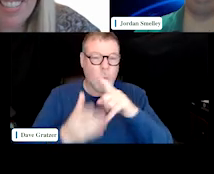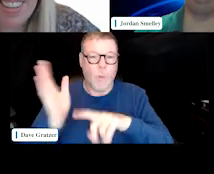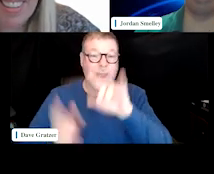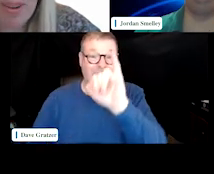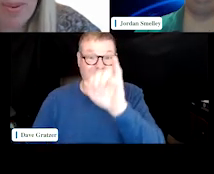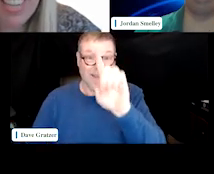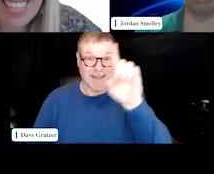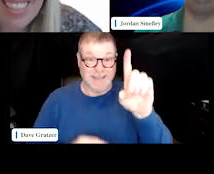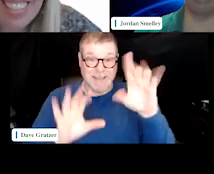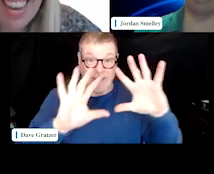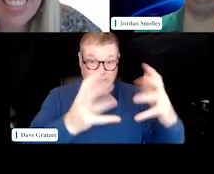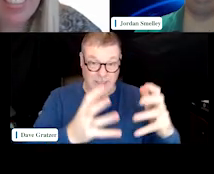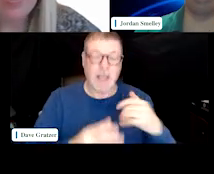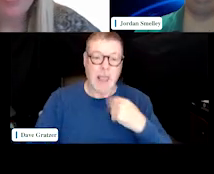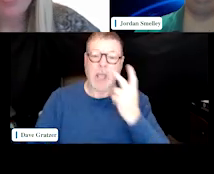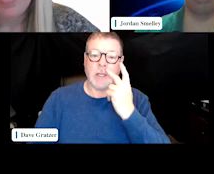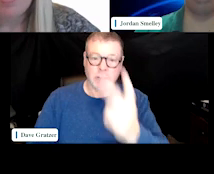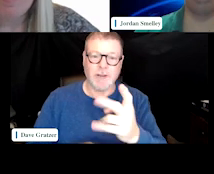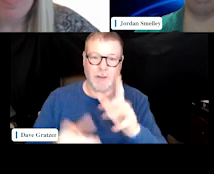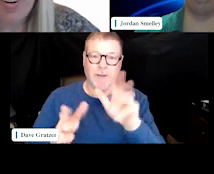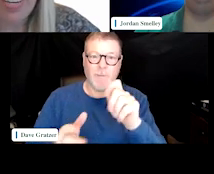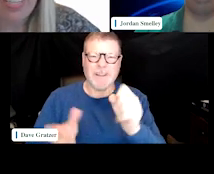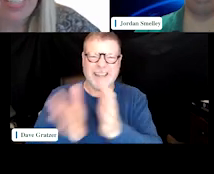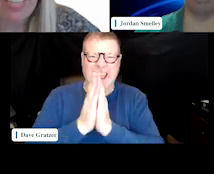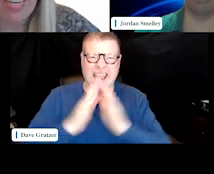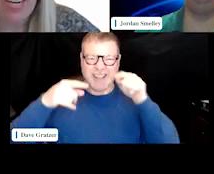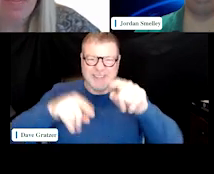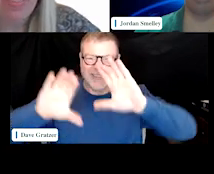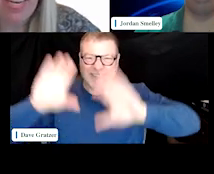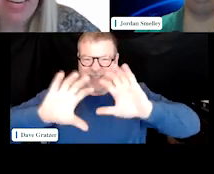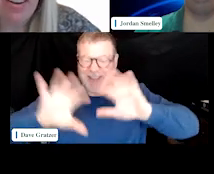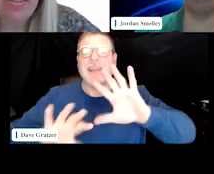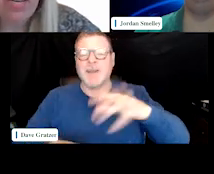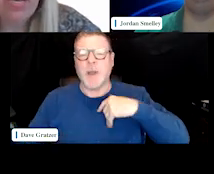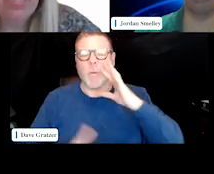and I saw that that was asked in the chat, so we are going to talk about that now.